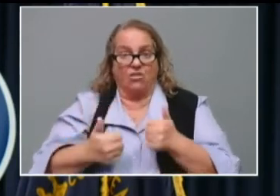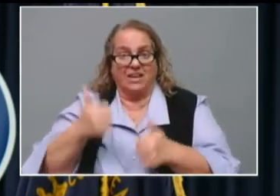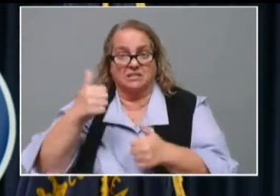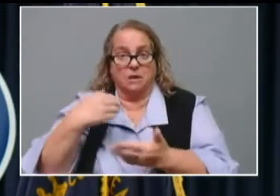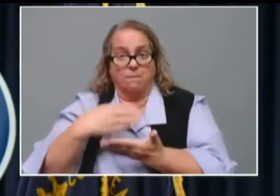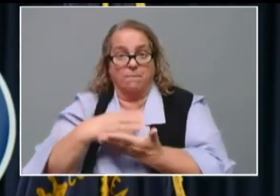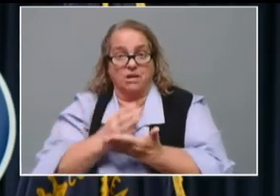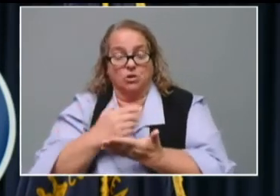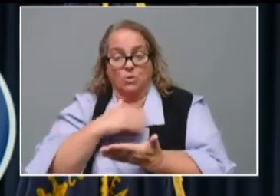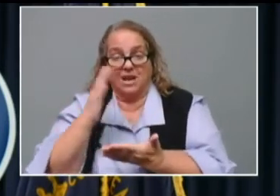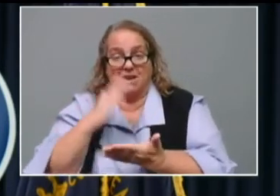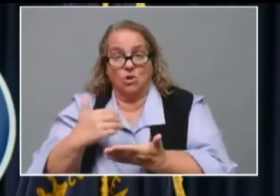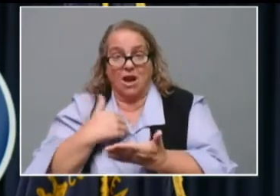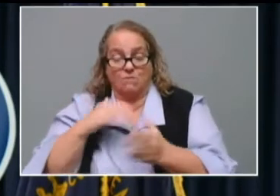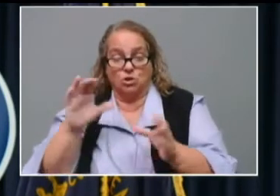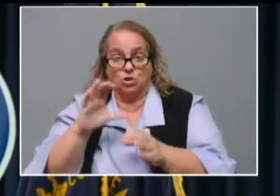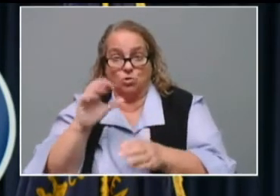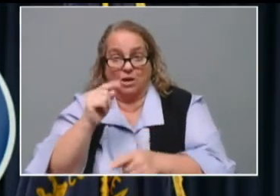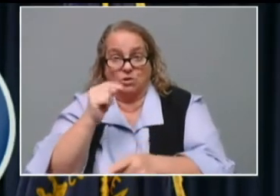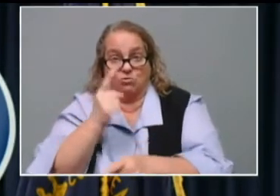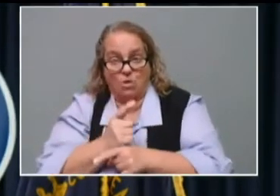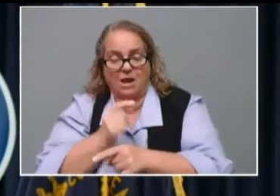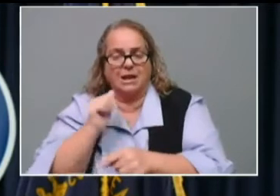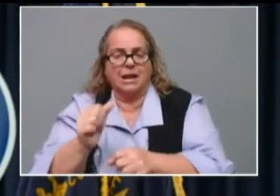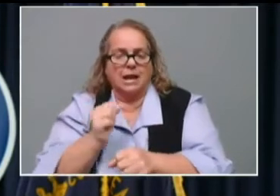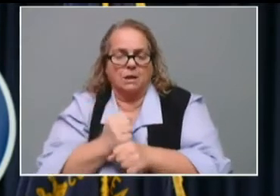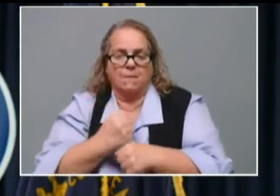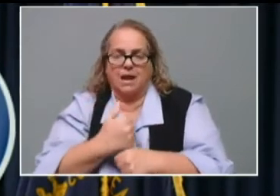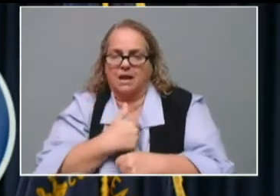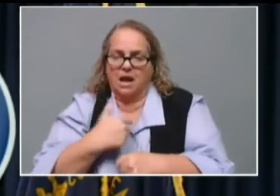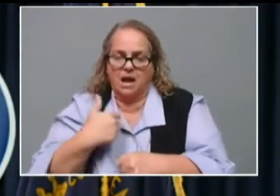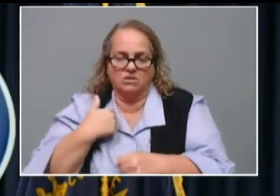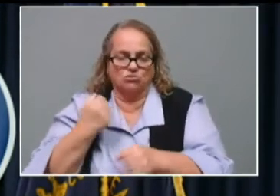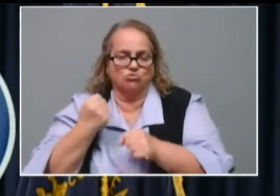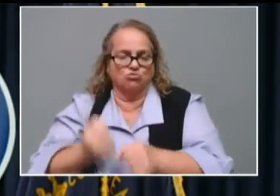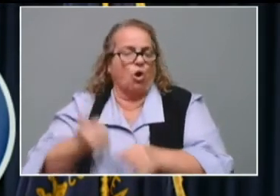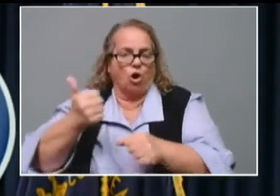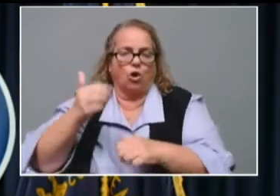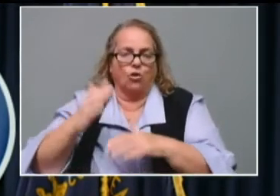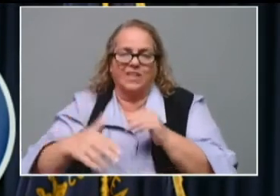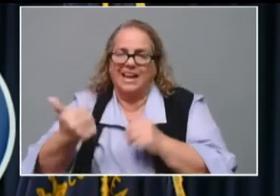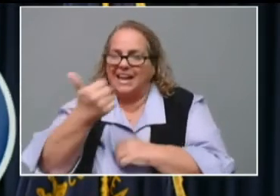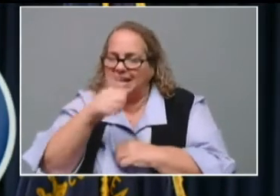can cement us at the top of the food chain as one of the economic leaders in